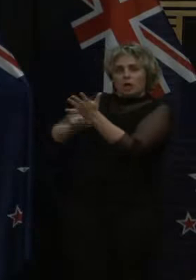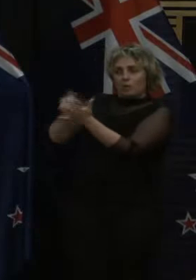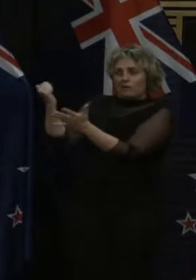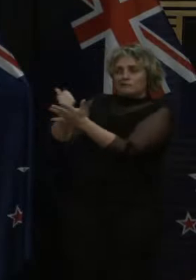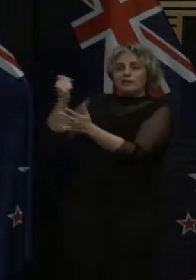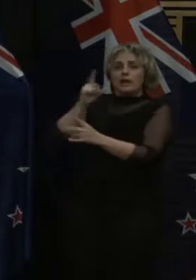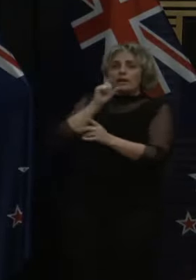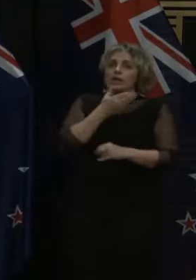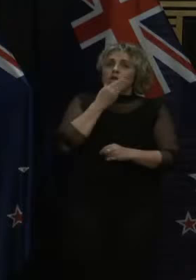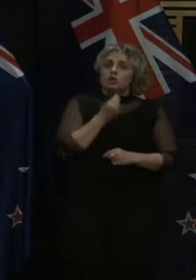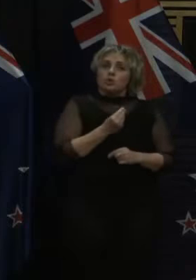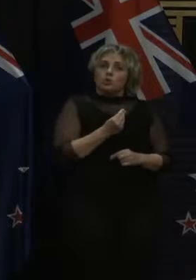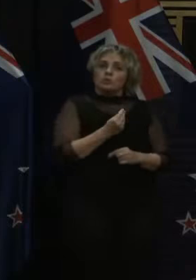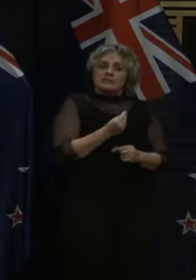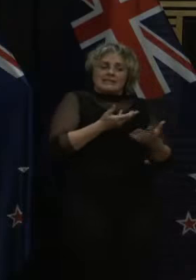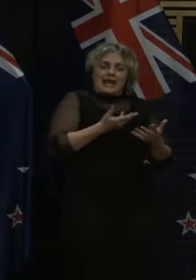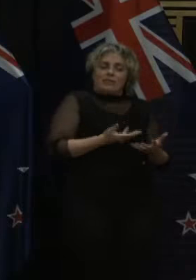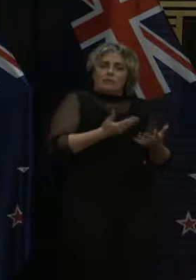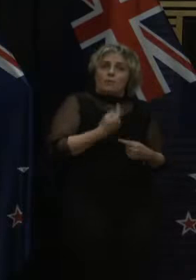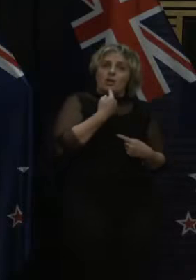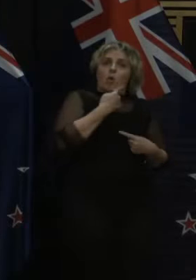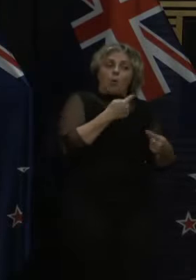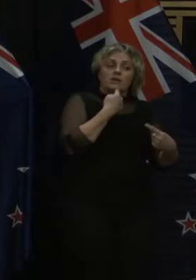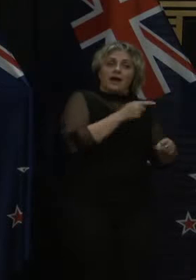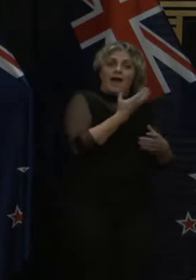finer details of that yet because that is still being worked through. $$TRANSMIT>> So